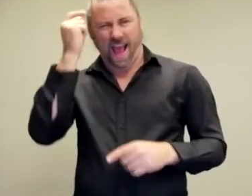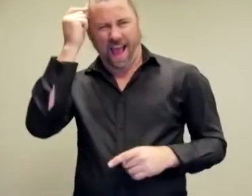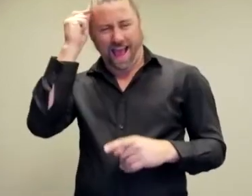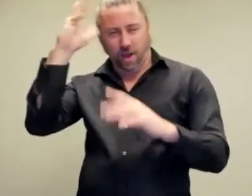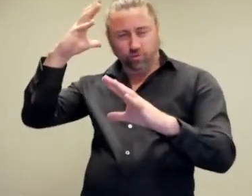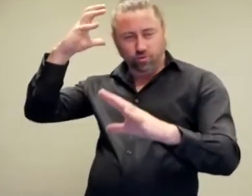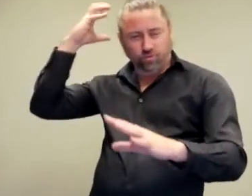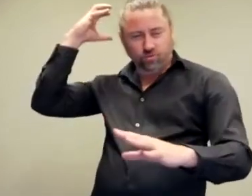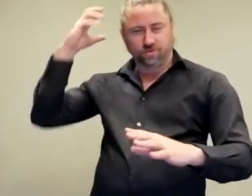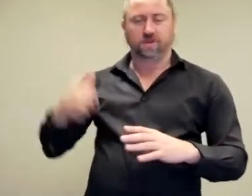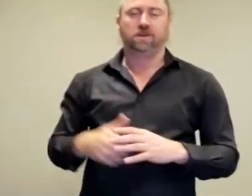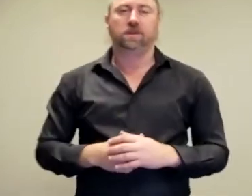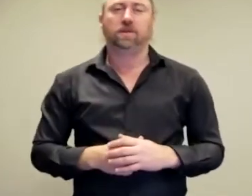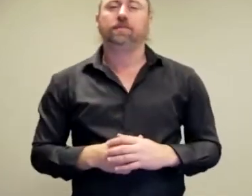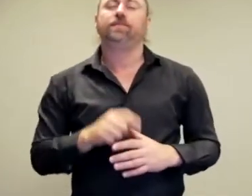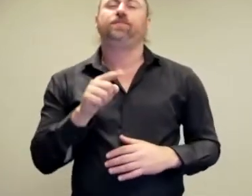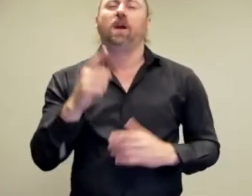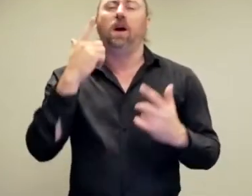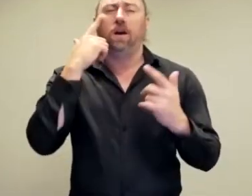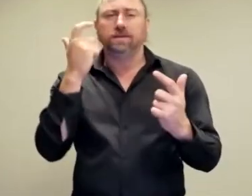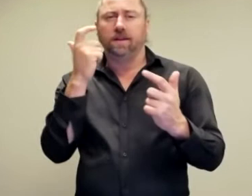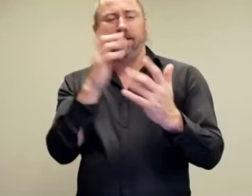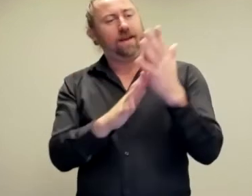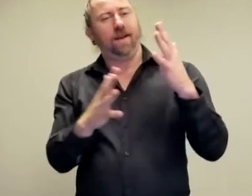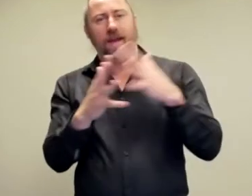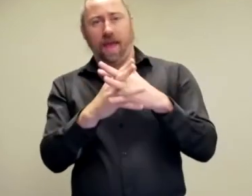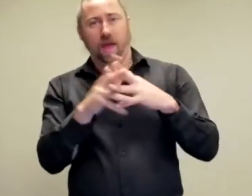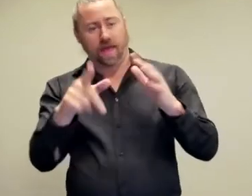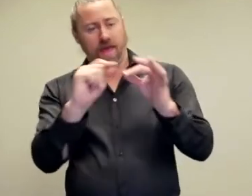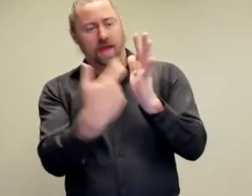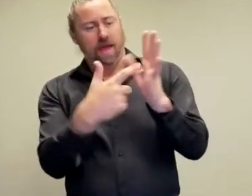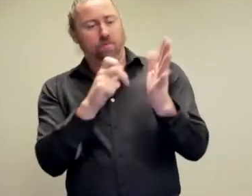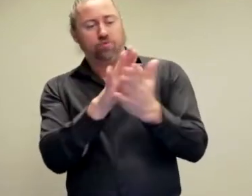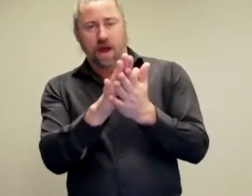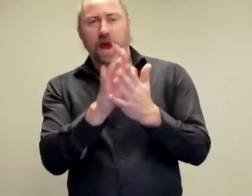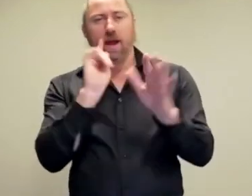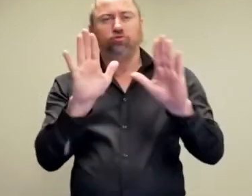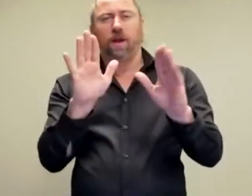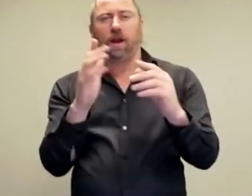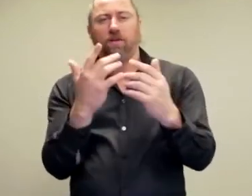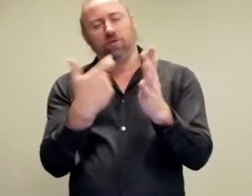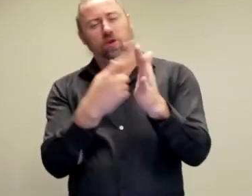I want to use this idea of how forms like the branch trigger resemblances and activate ideas